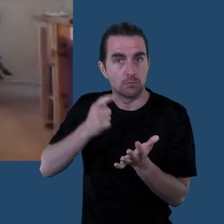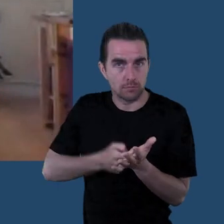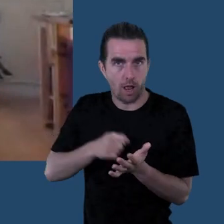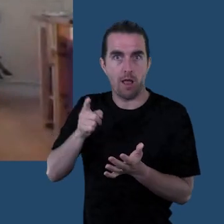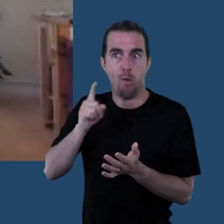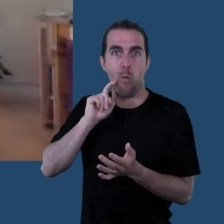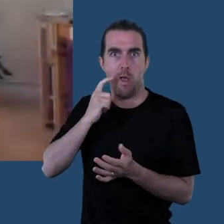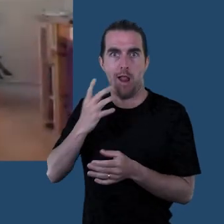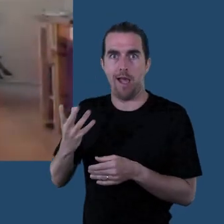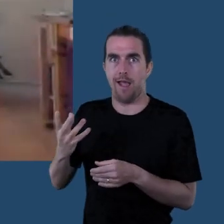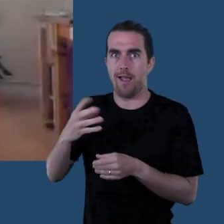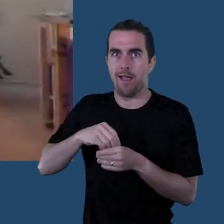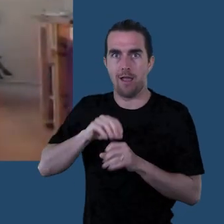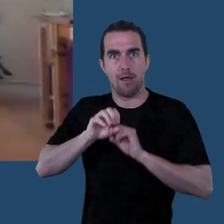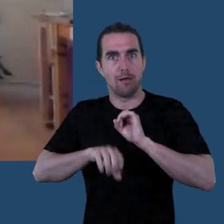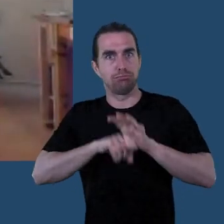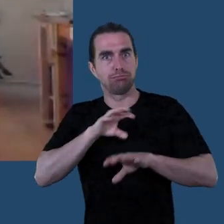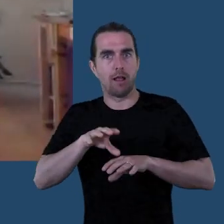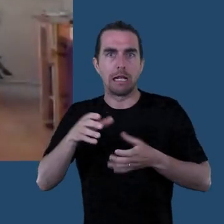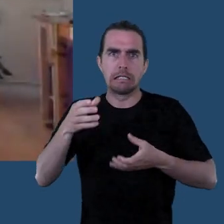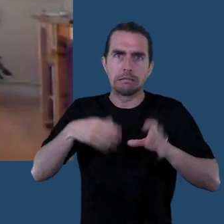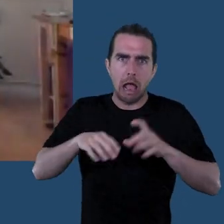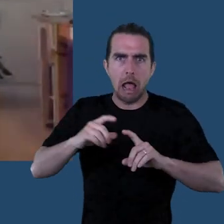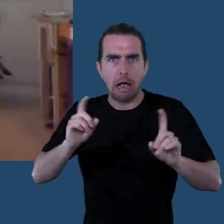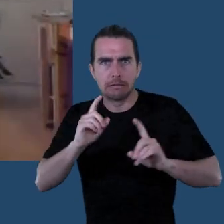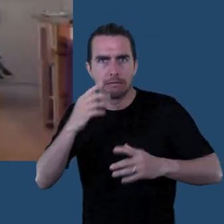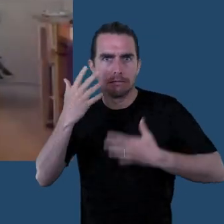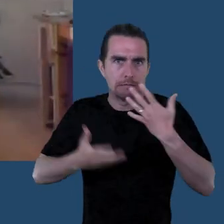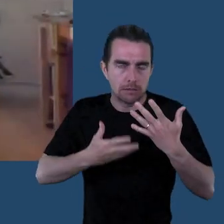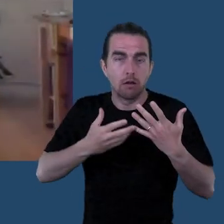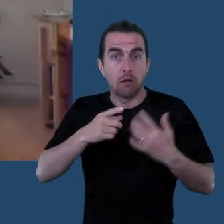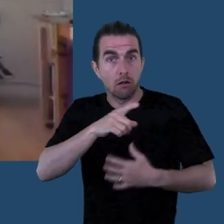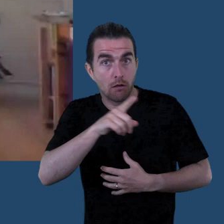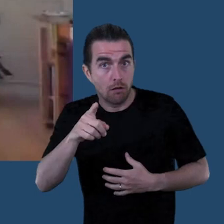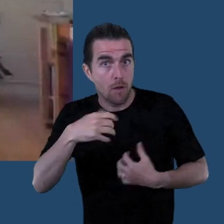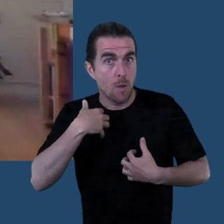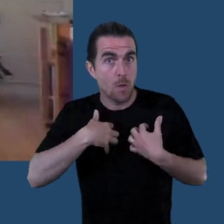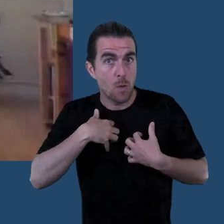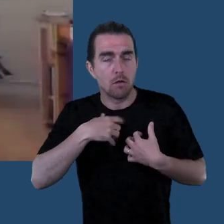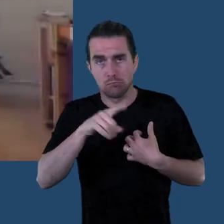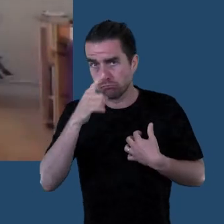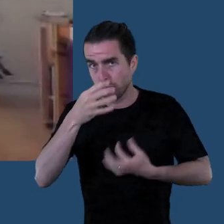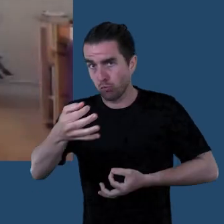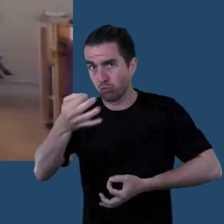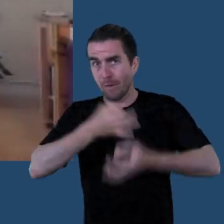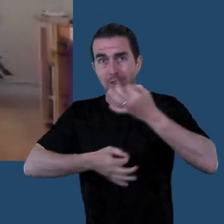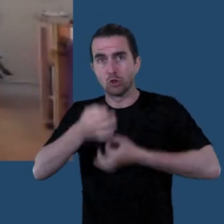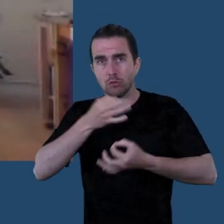but as ever, we love to hear from you. This is your chance to ask your questions as well, so don't be shy.